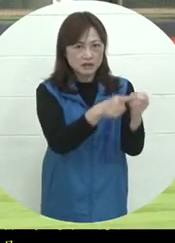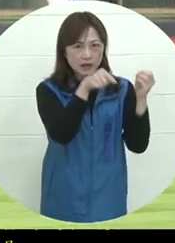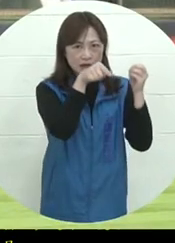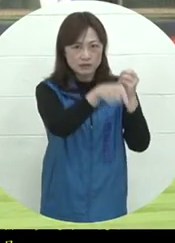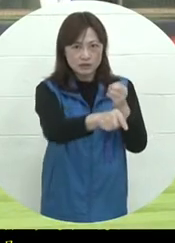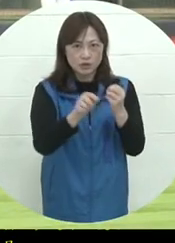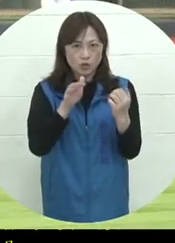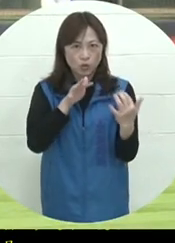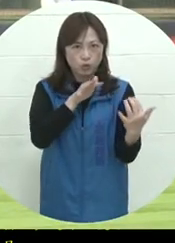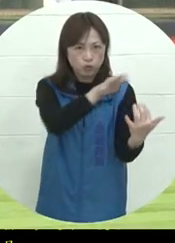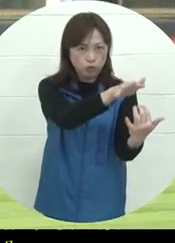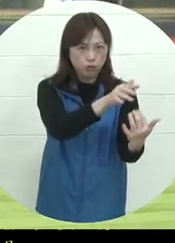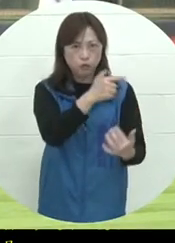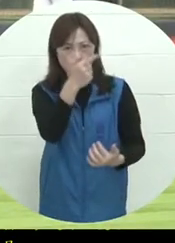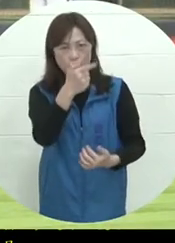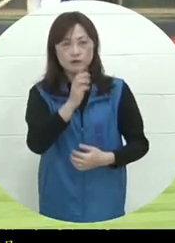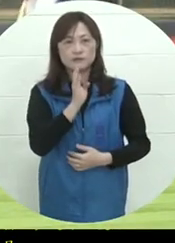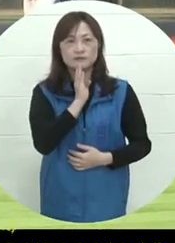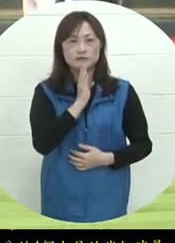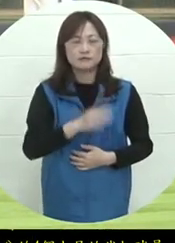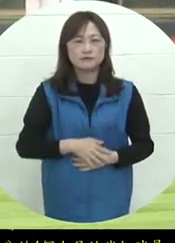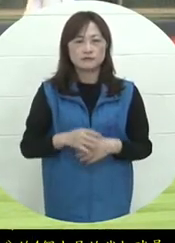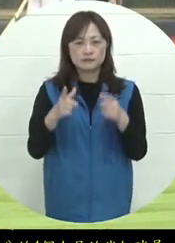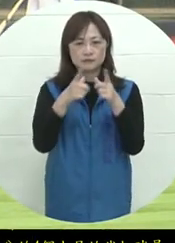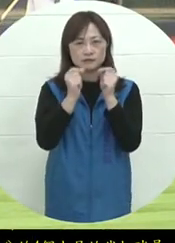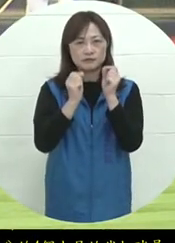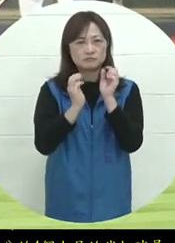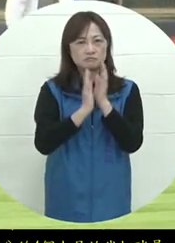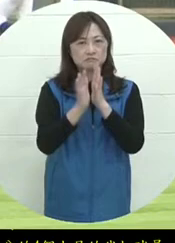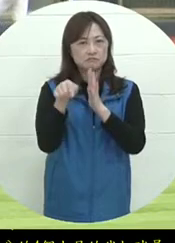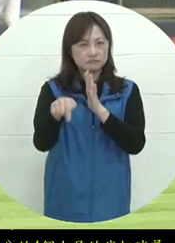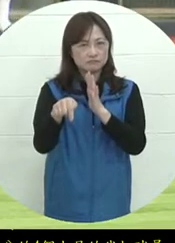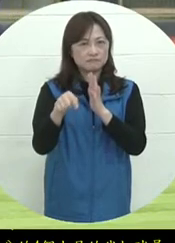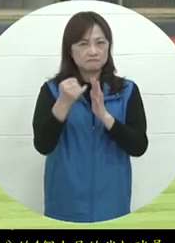, so we can also see that the first depth of the Japanese team may be quite sufficient. The second one is that